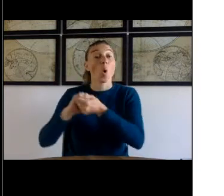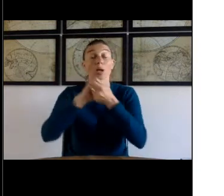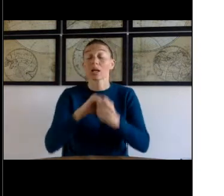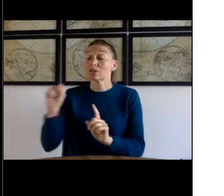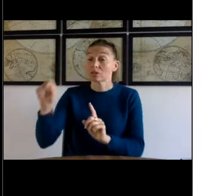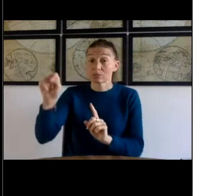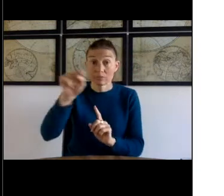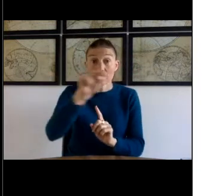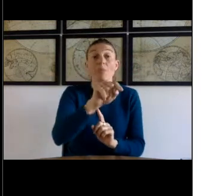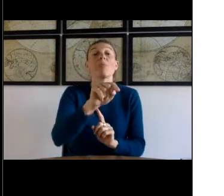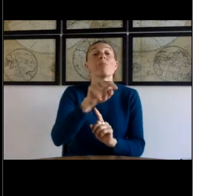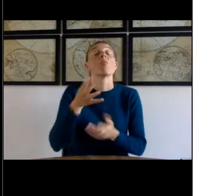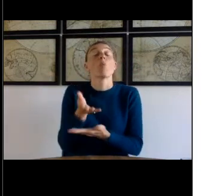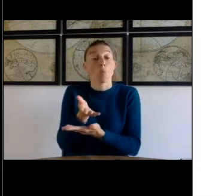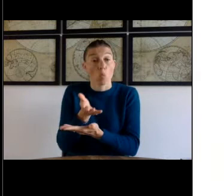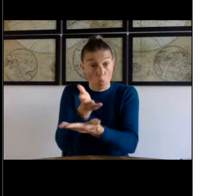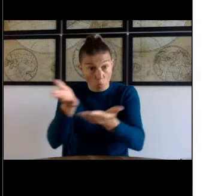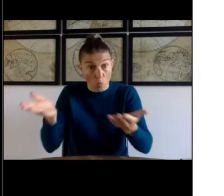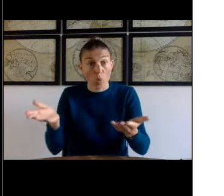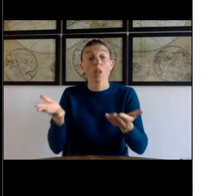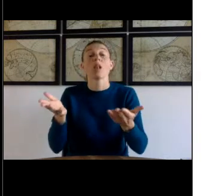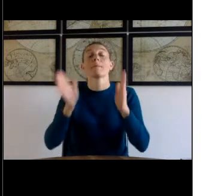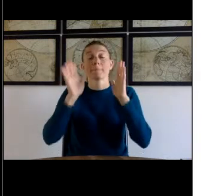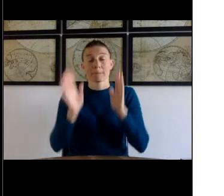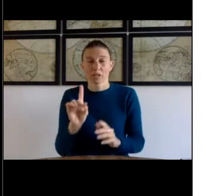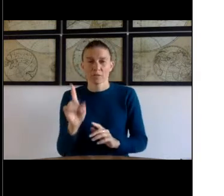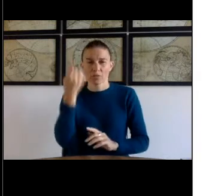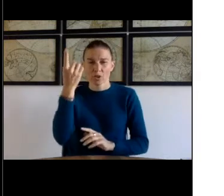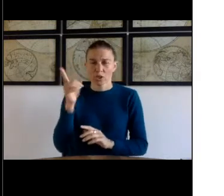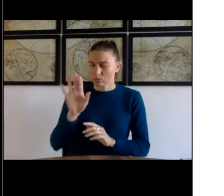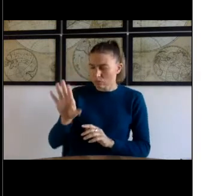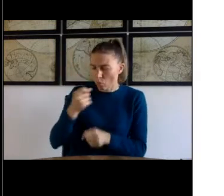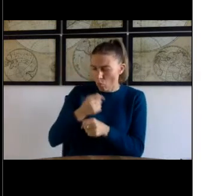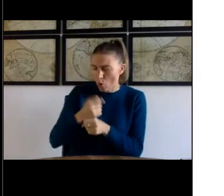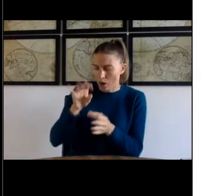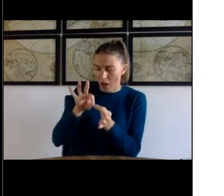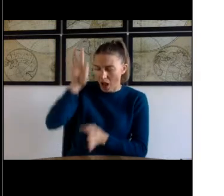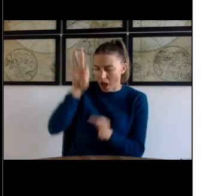they're undertaking an assessment process in accessibility, volunteer management